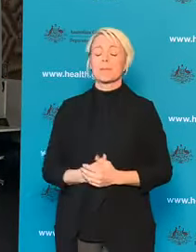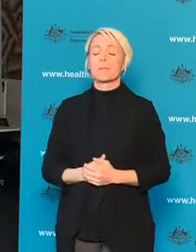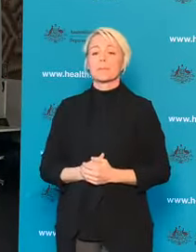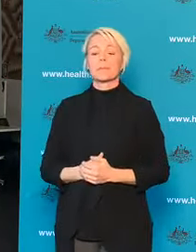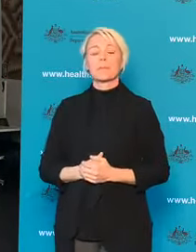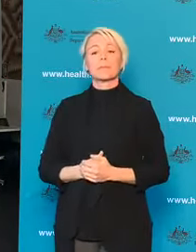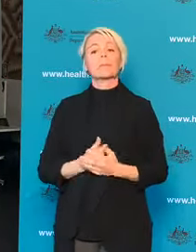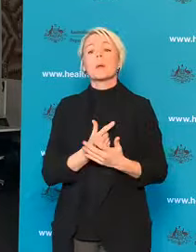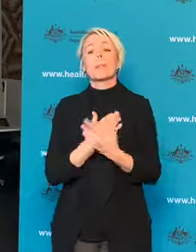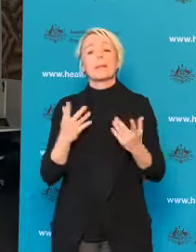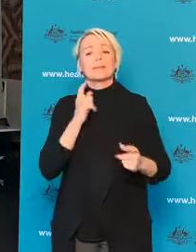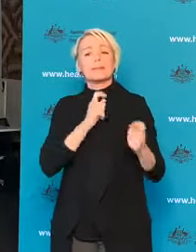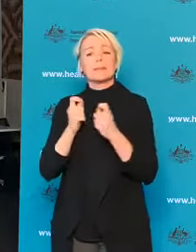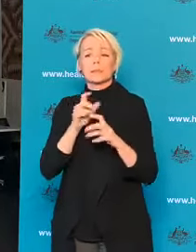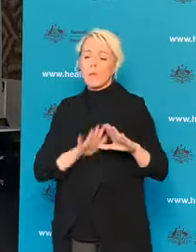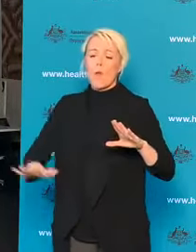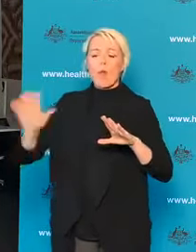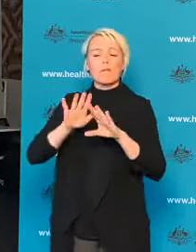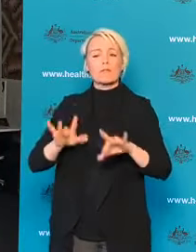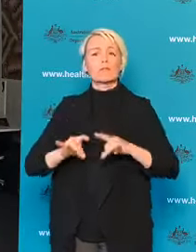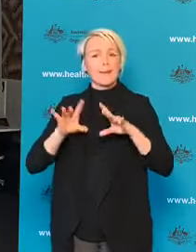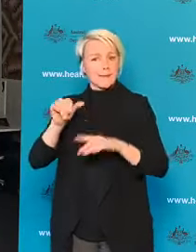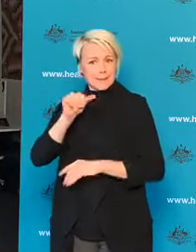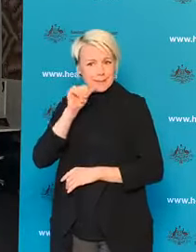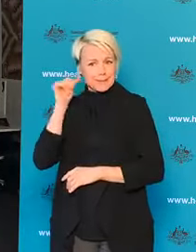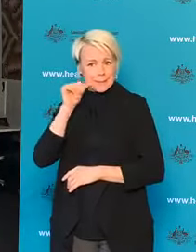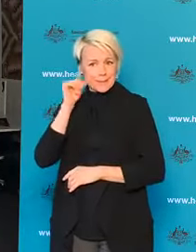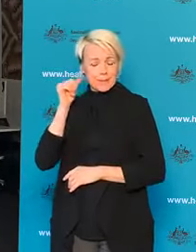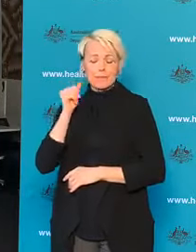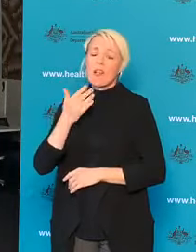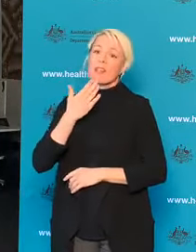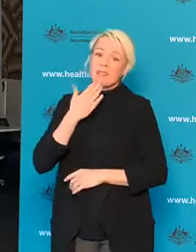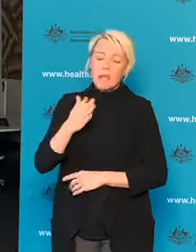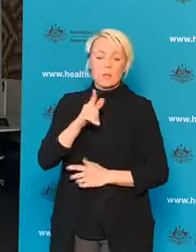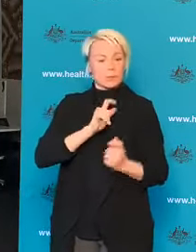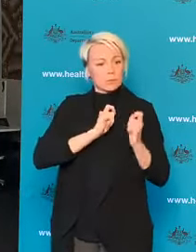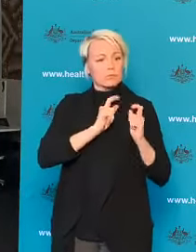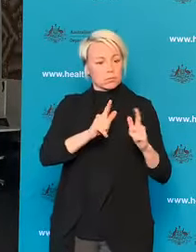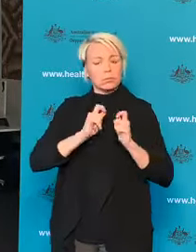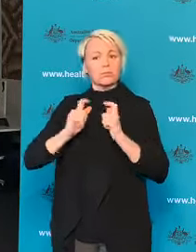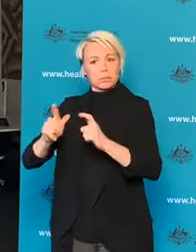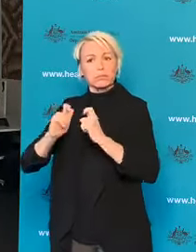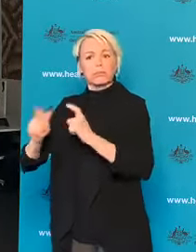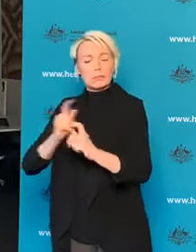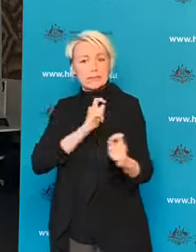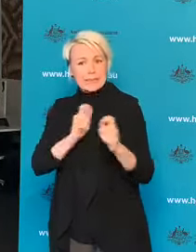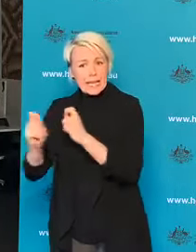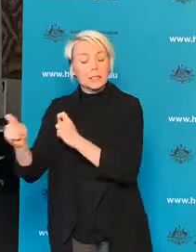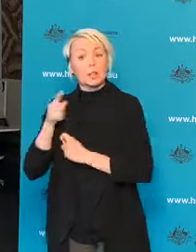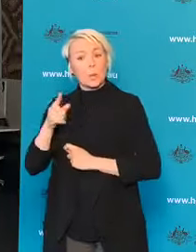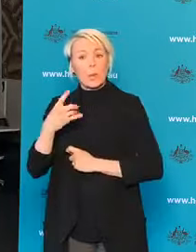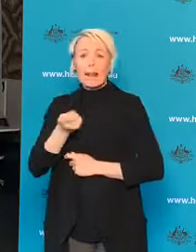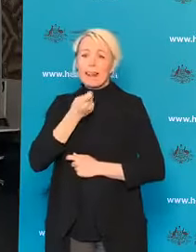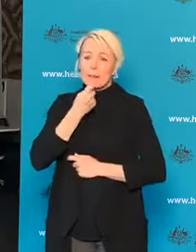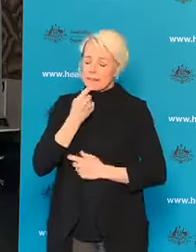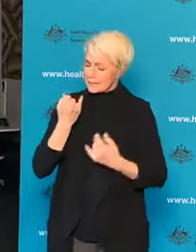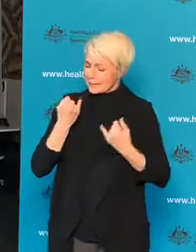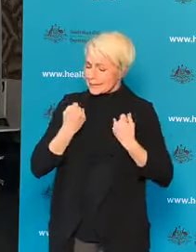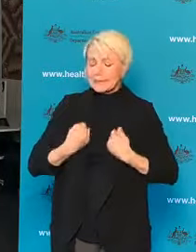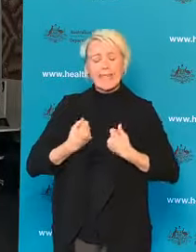across Australia. Thank you to everyone who attended for testing. Please if you have symptoms of fever or cold